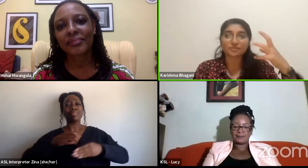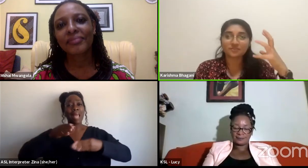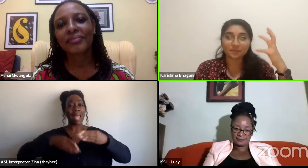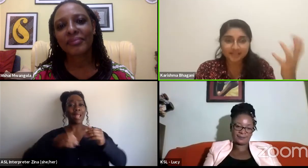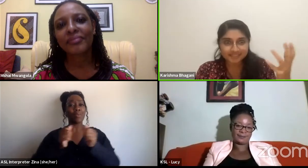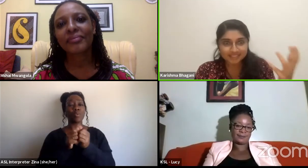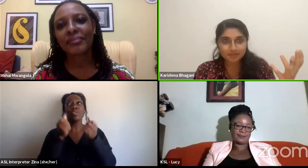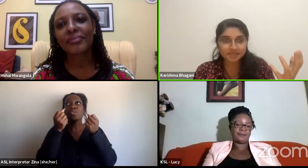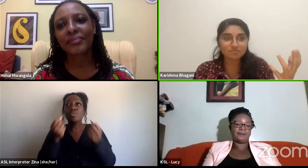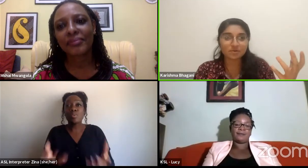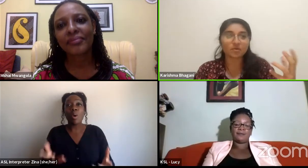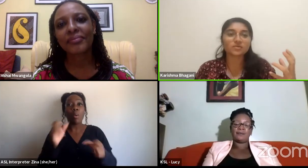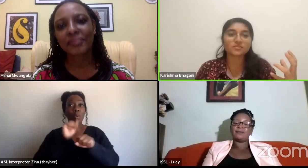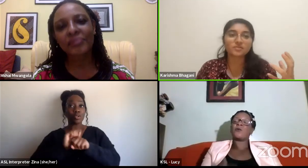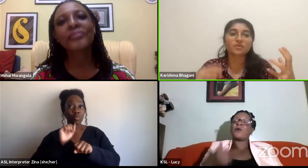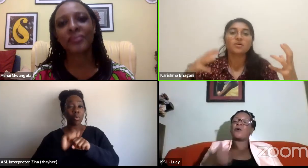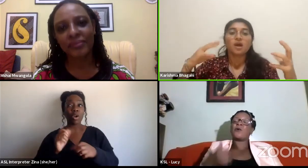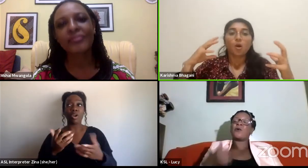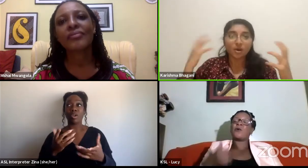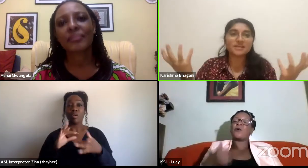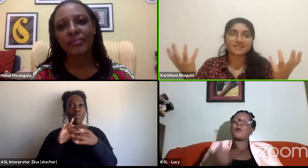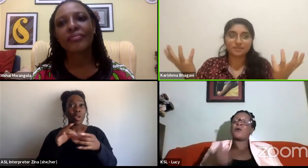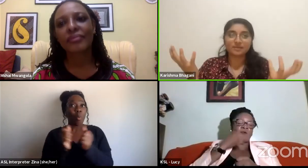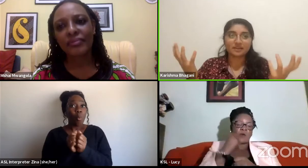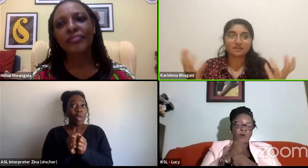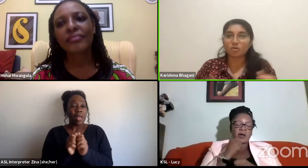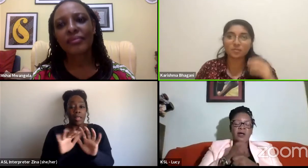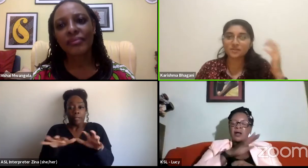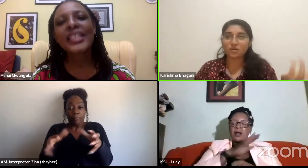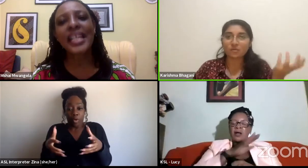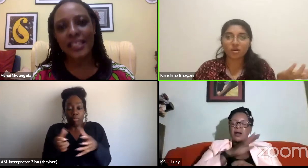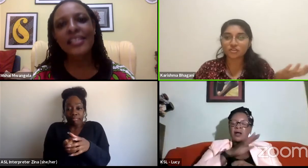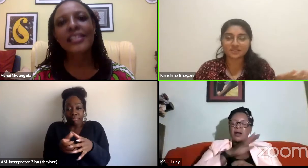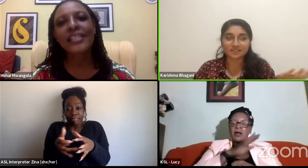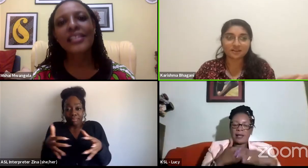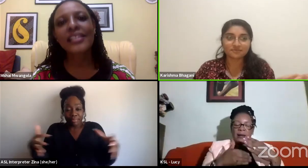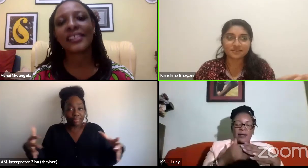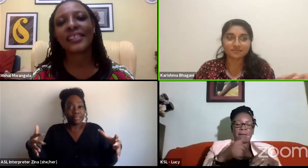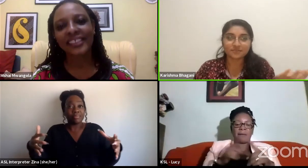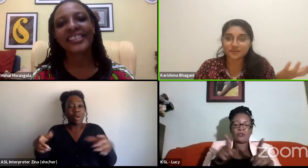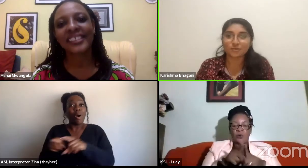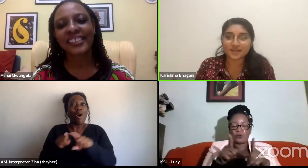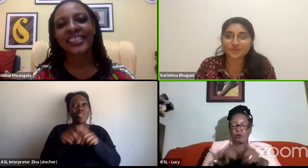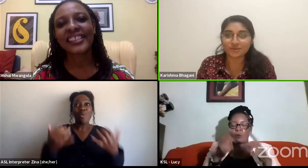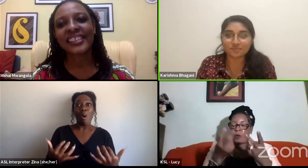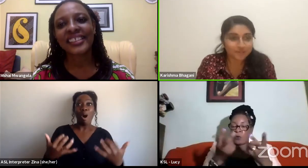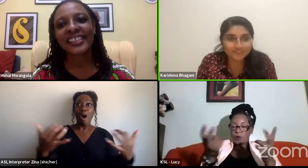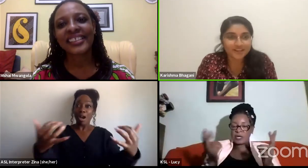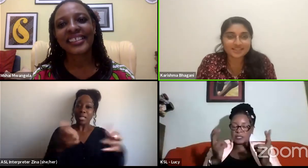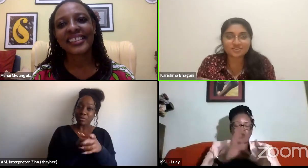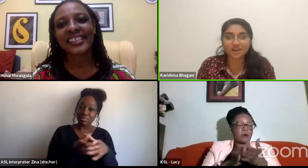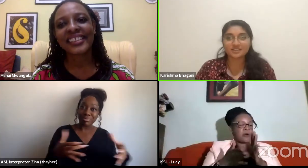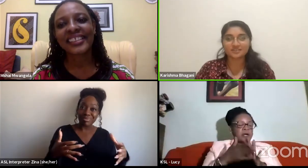of capacity building, but also audience building. Nobody's gonna watch the stuff if there's nobody to appreciate it.